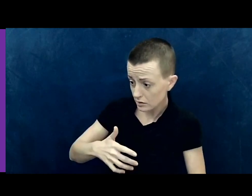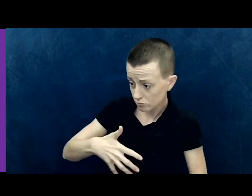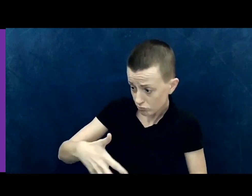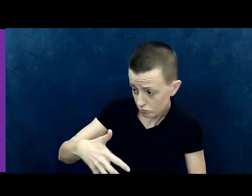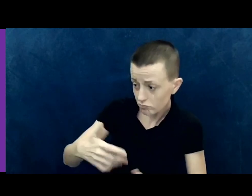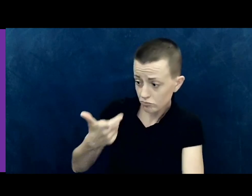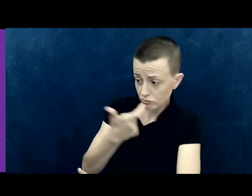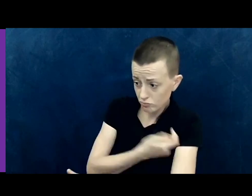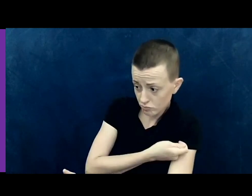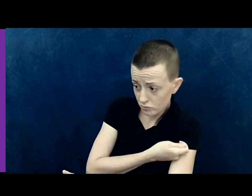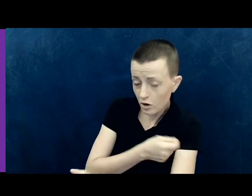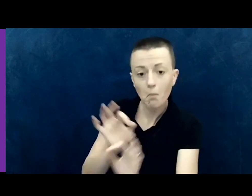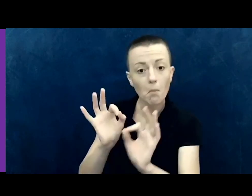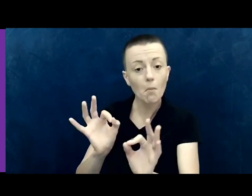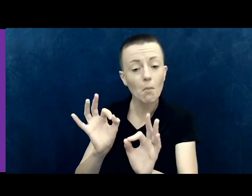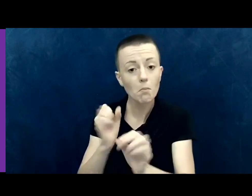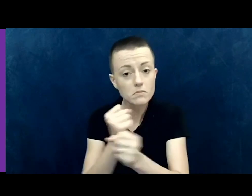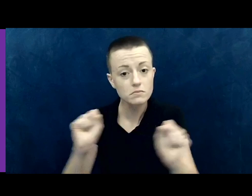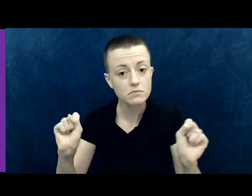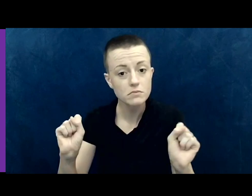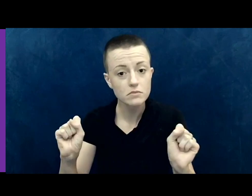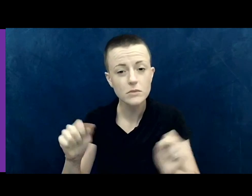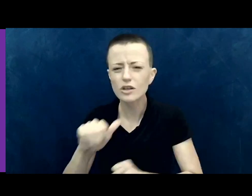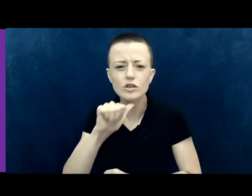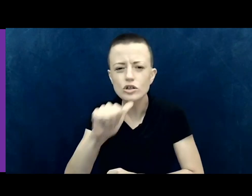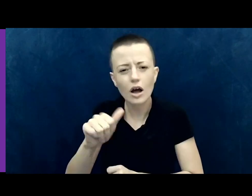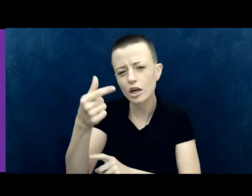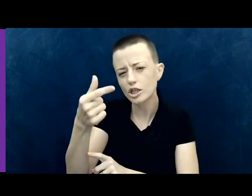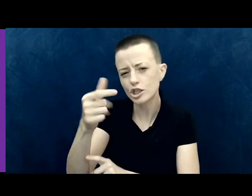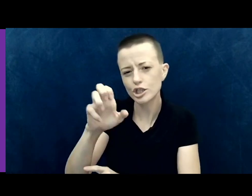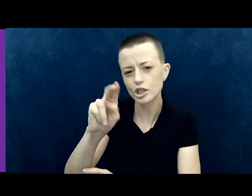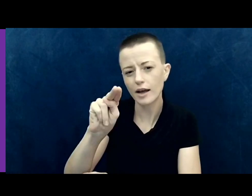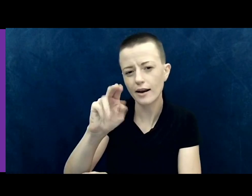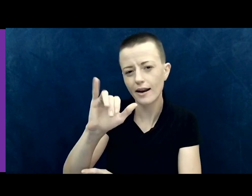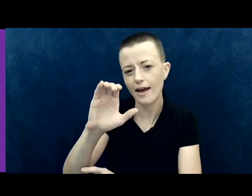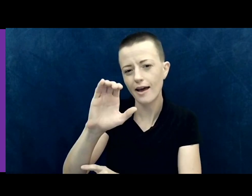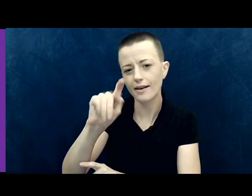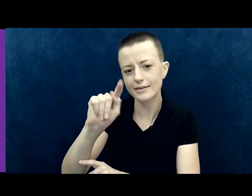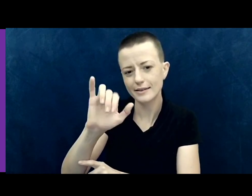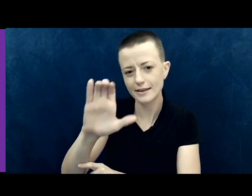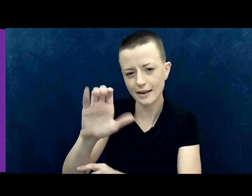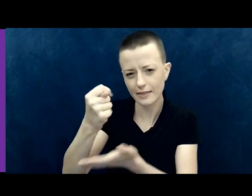The vaccines are not a genetic therapy and they cannot interrupt anything with genetic sequences